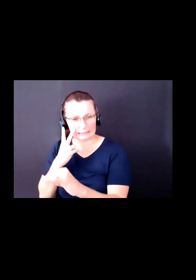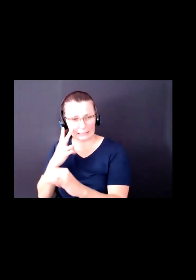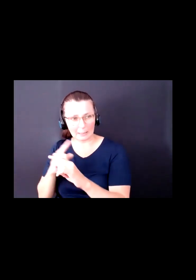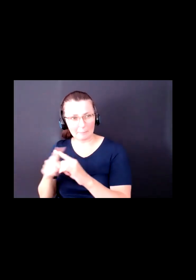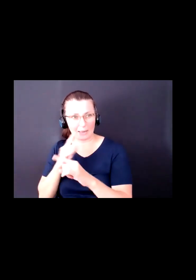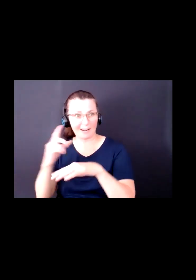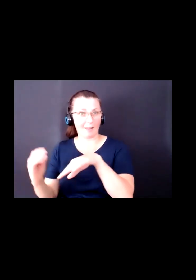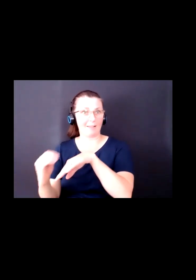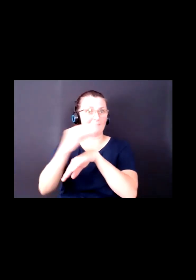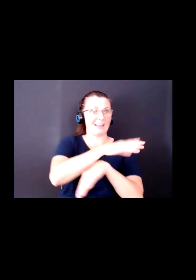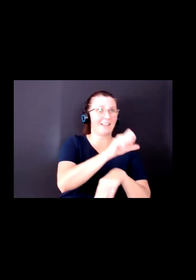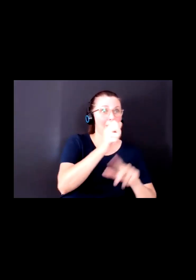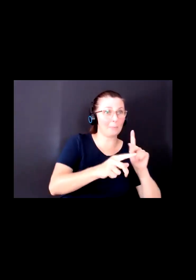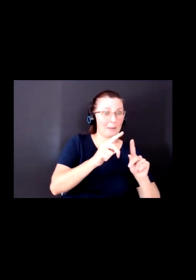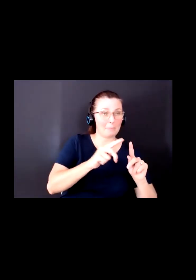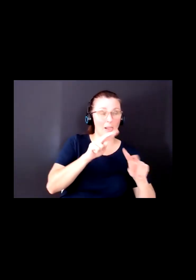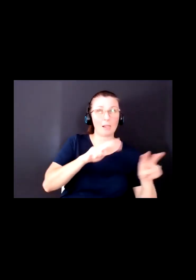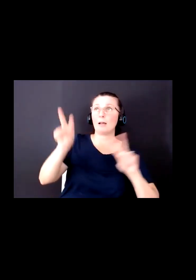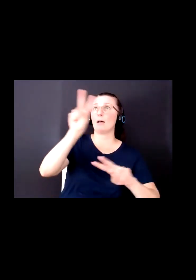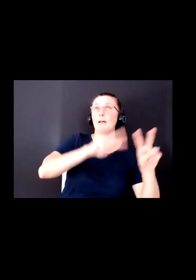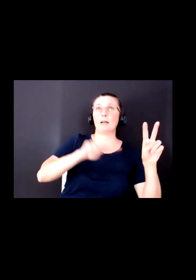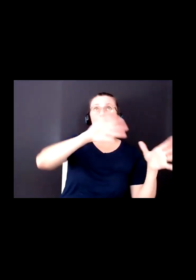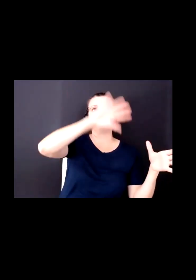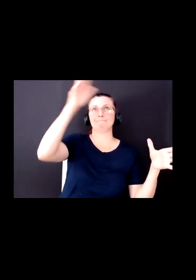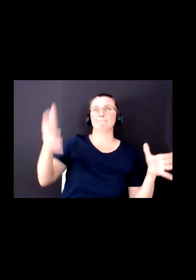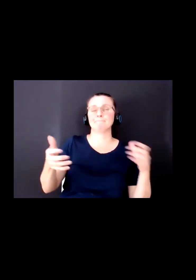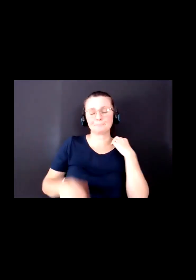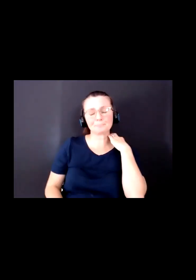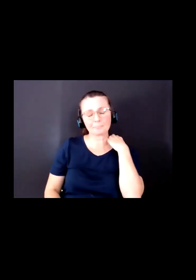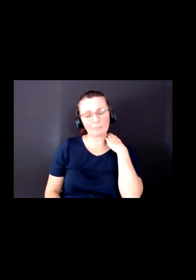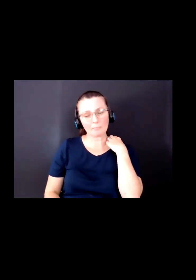Okay. Now we come to the question of who decides what is